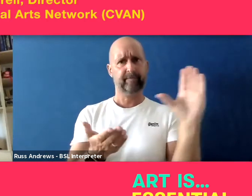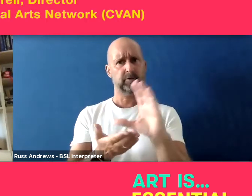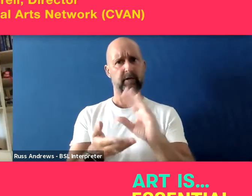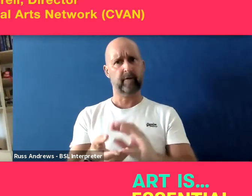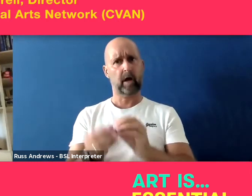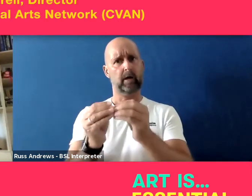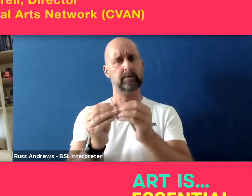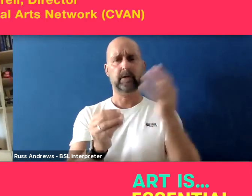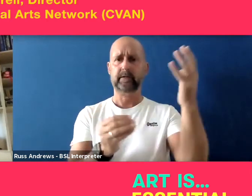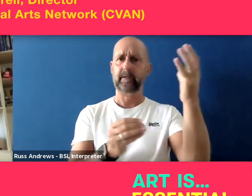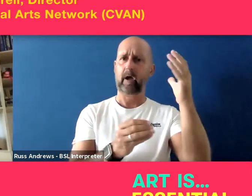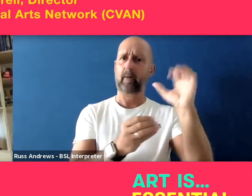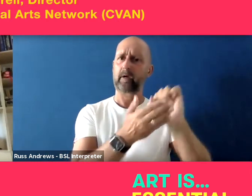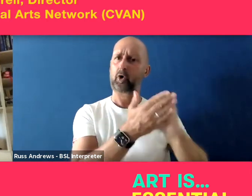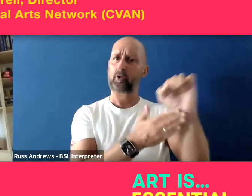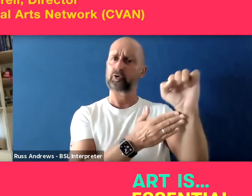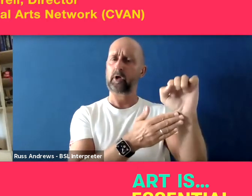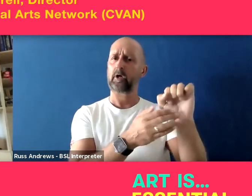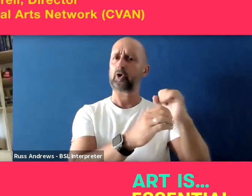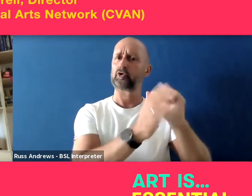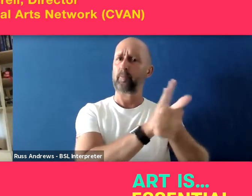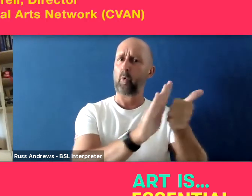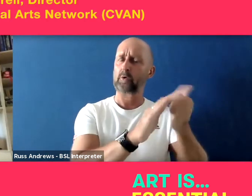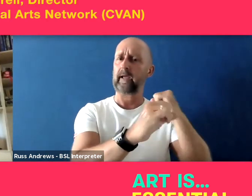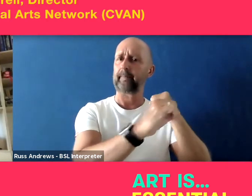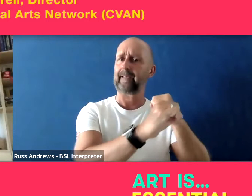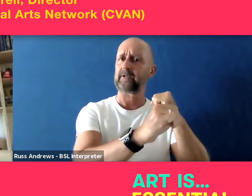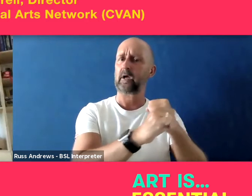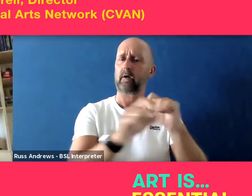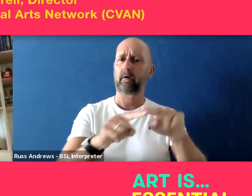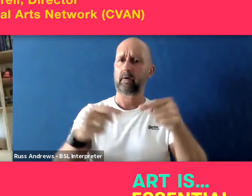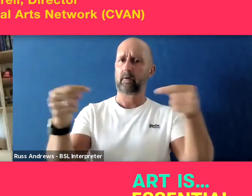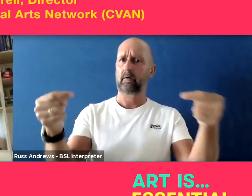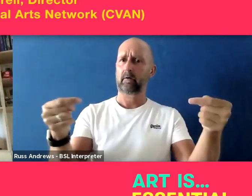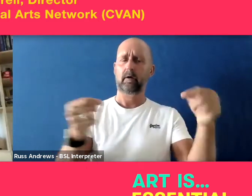Culture Music and Sport - on the other hand there are polarising policies and agitation.